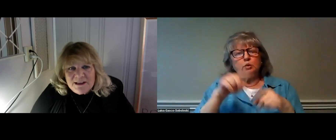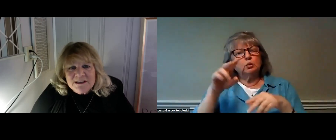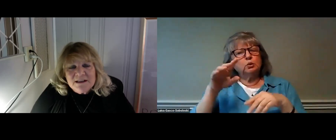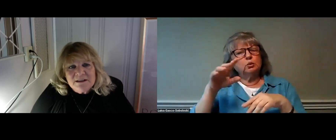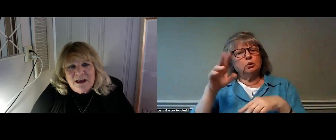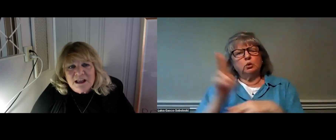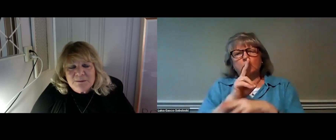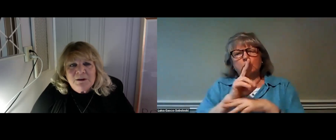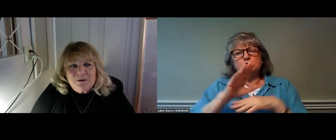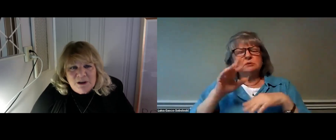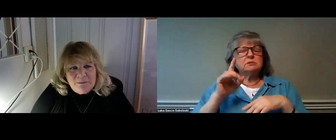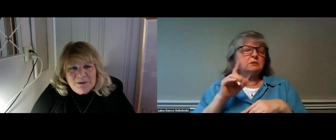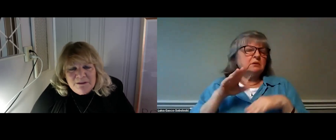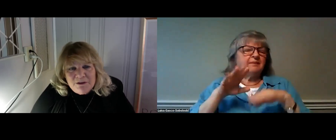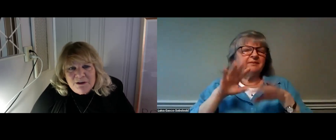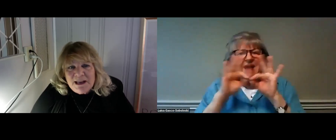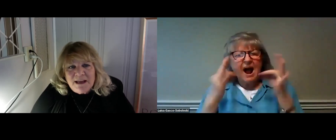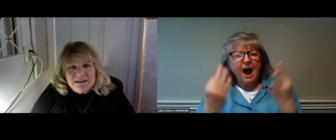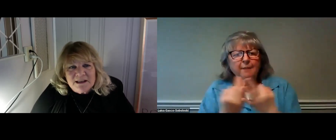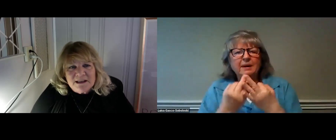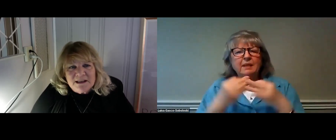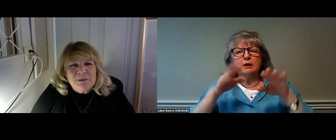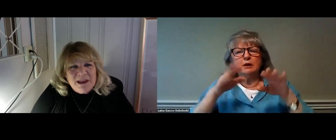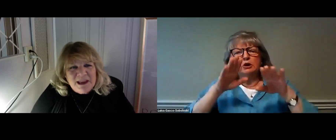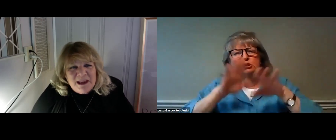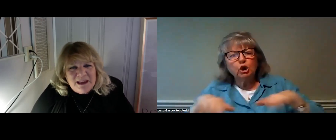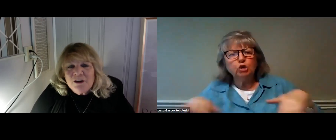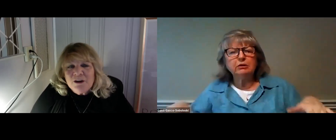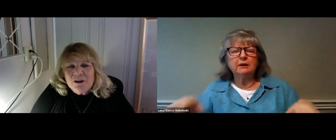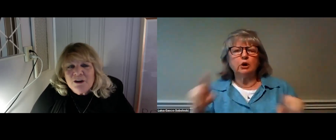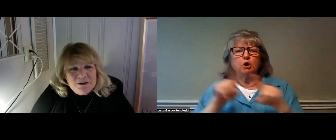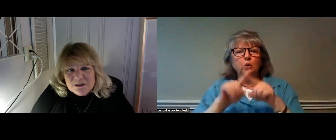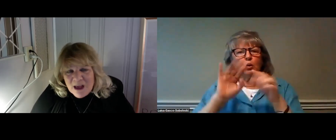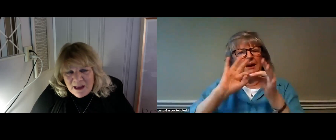sent to the hospital, which I believe you can access, explains why you should not